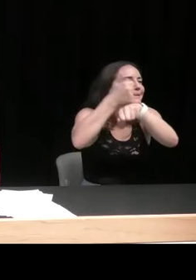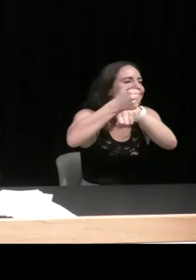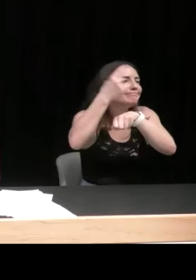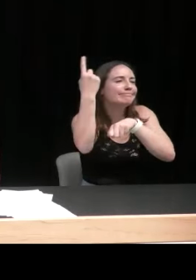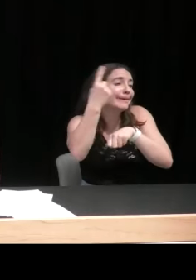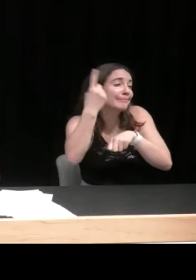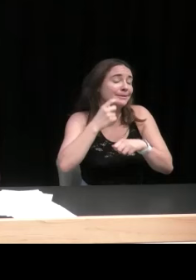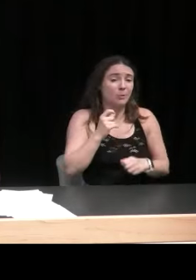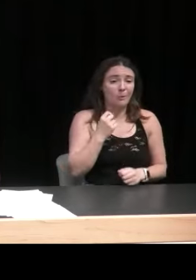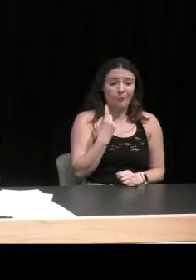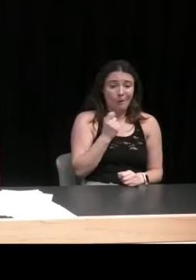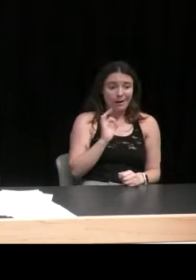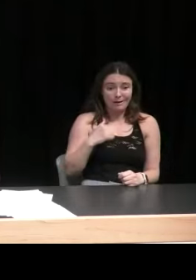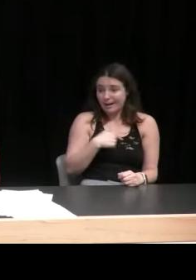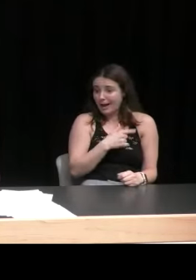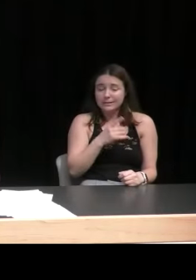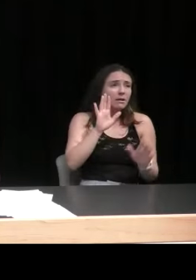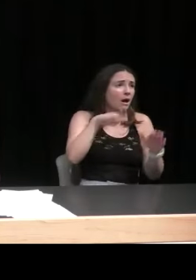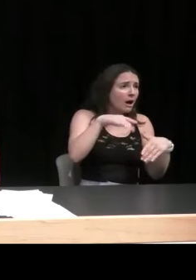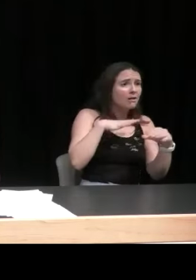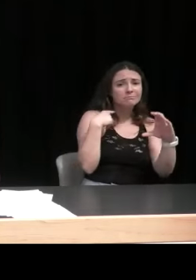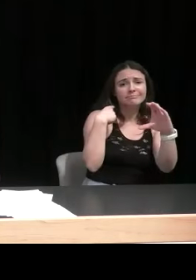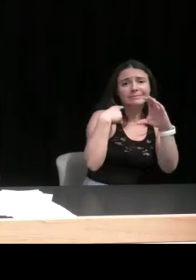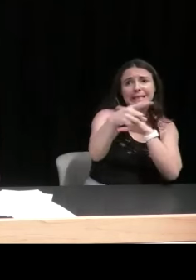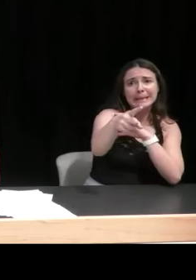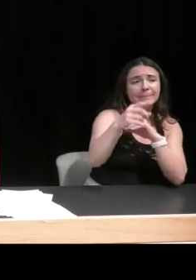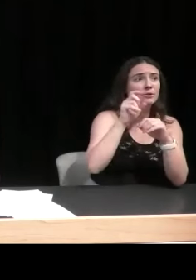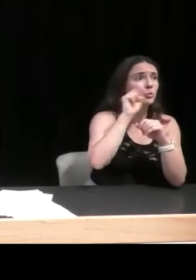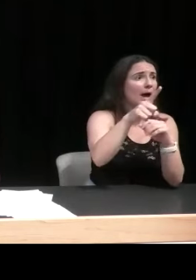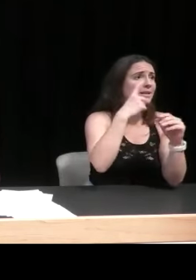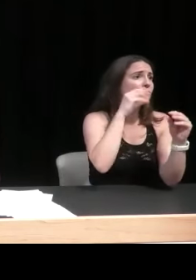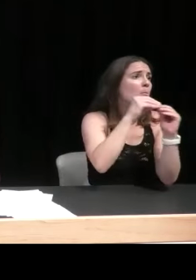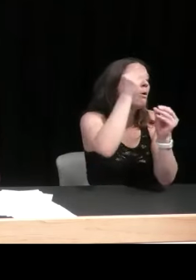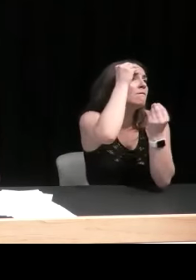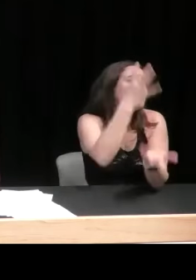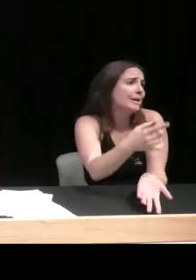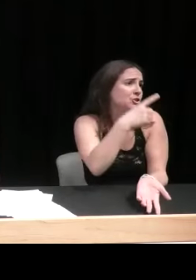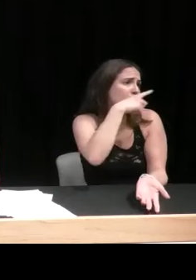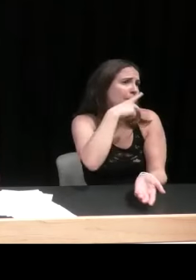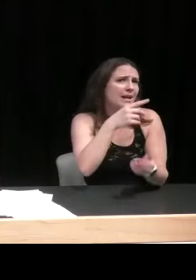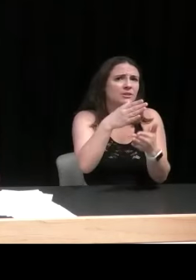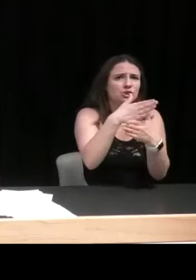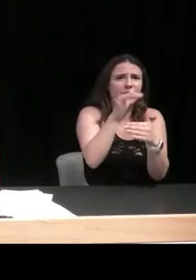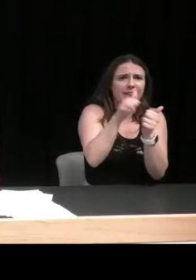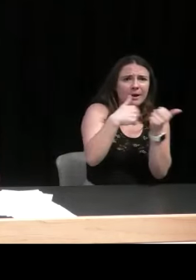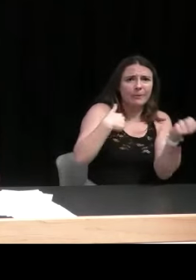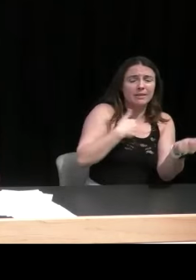were talking about a policy of some kind and a person sent an email to ask for more information